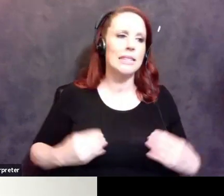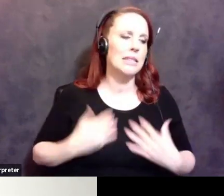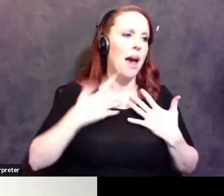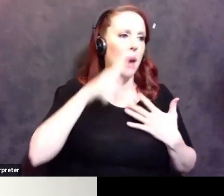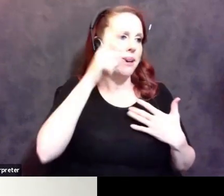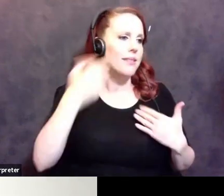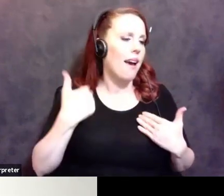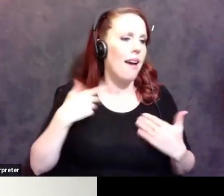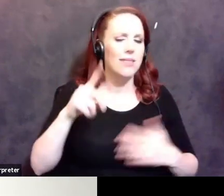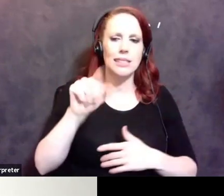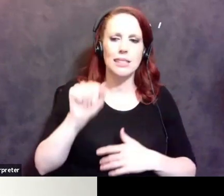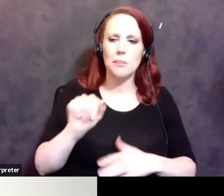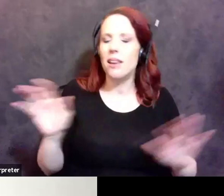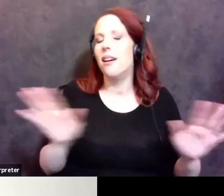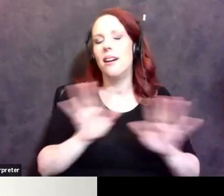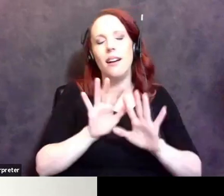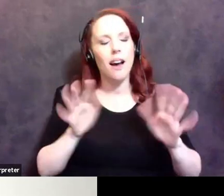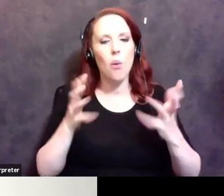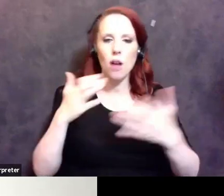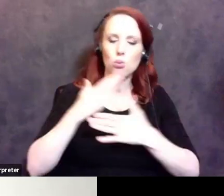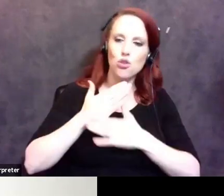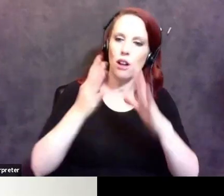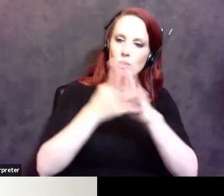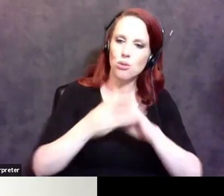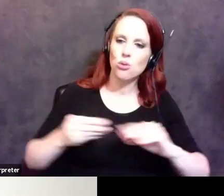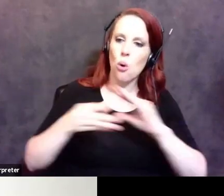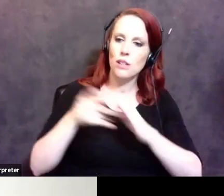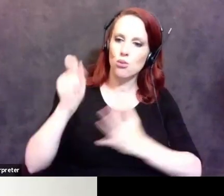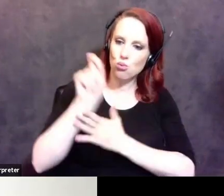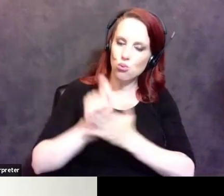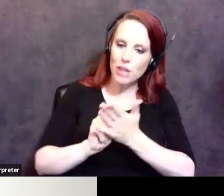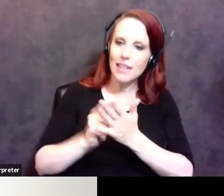but instead share stories that are written by disabled people, telling stories in their